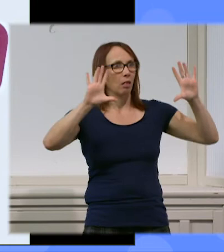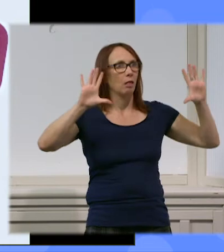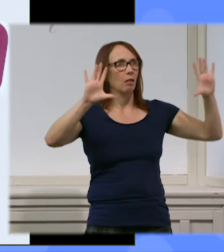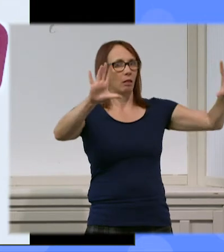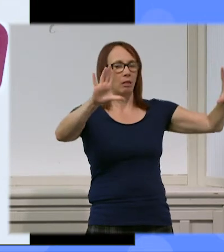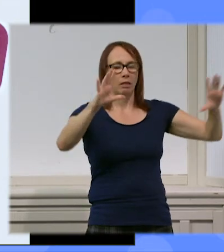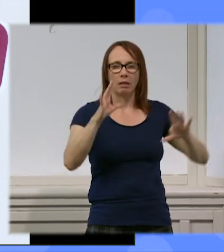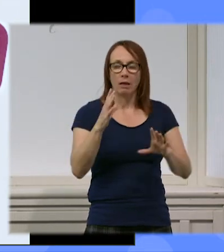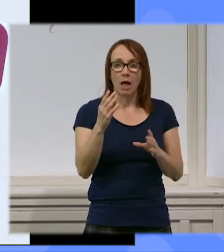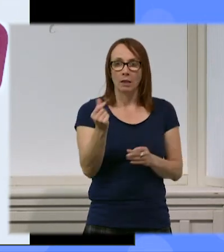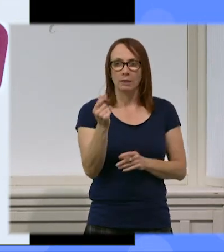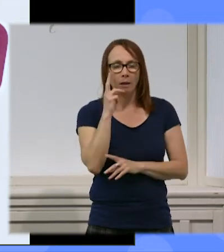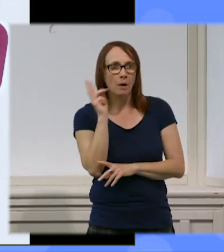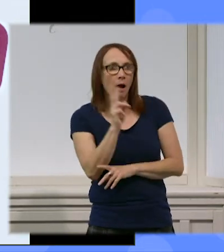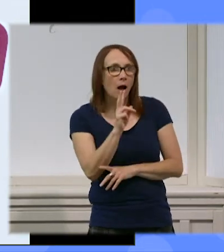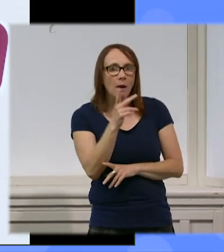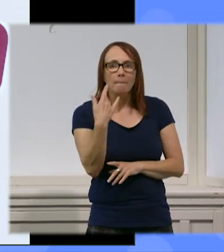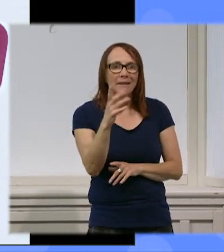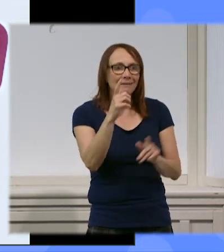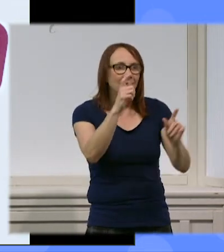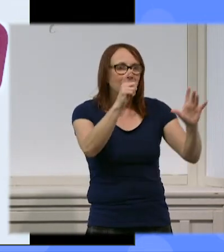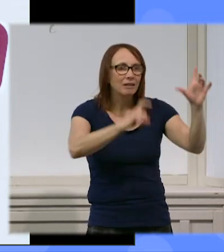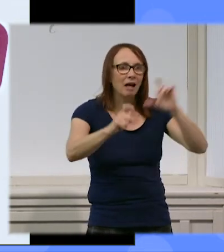been enthusiastically colouring them in already and I should I would